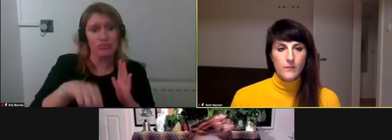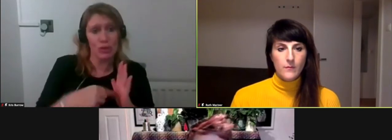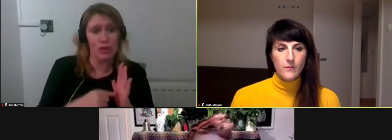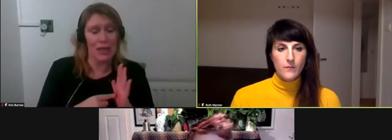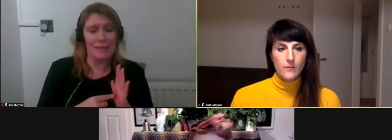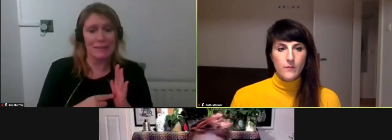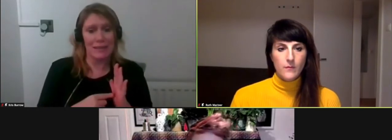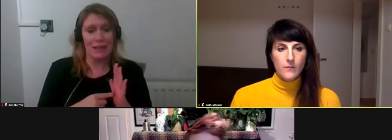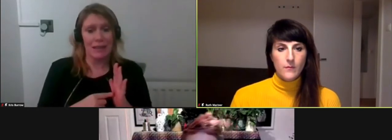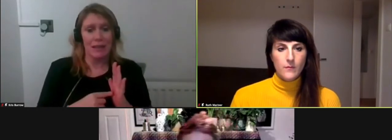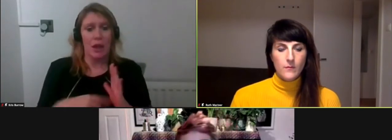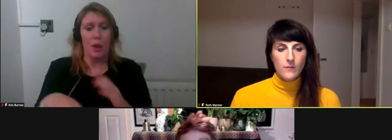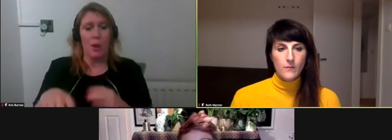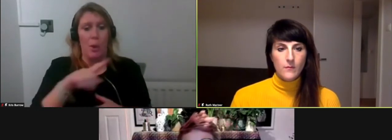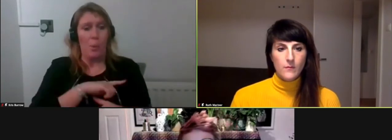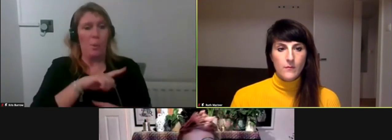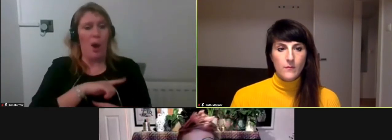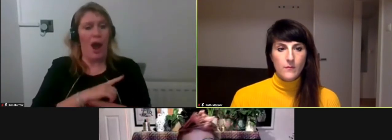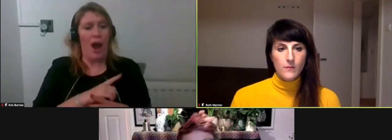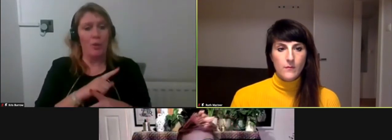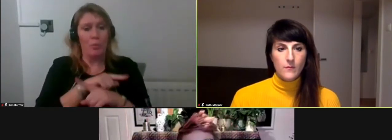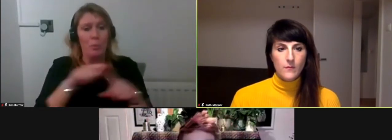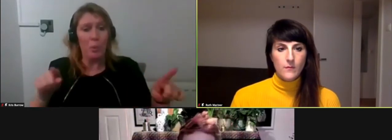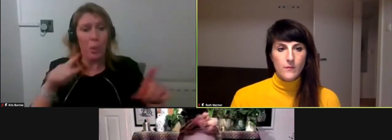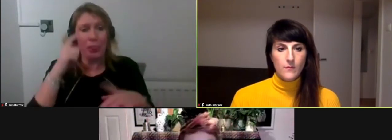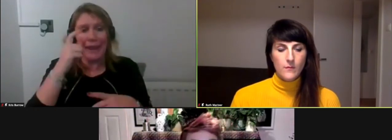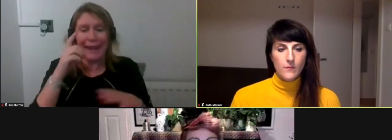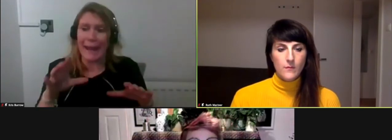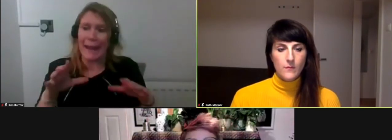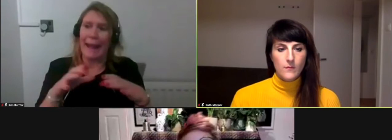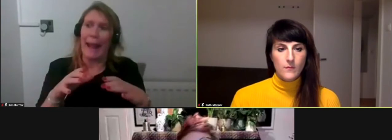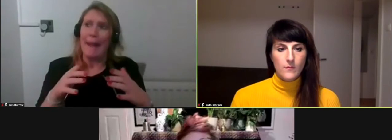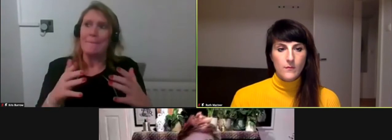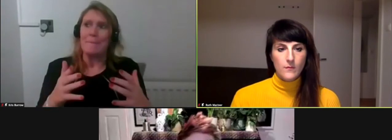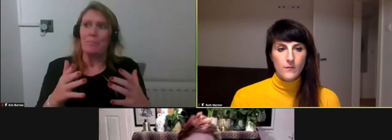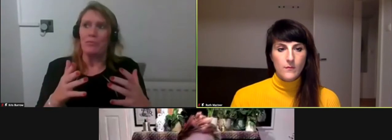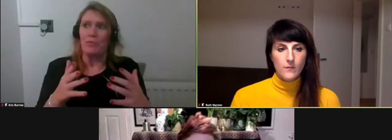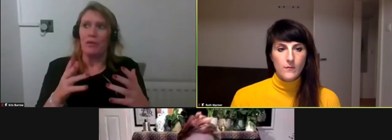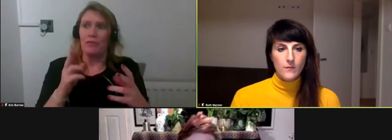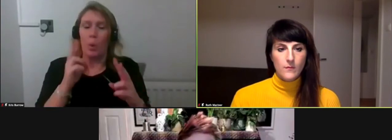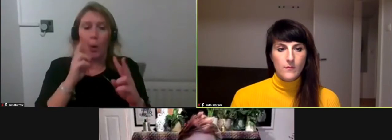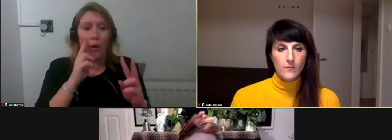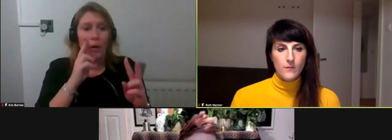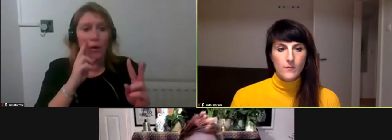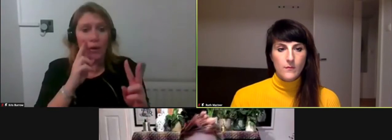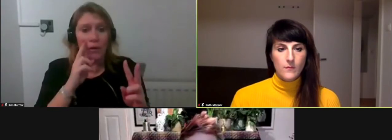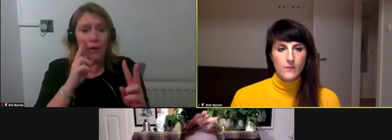are thinking of it for, obviously visually impaired audiences, I thought Foley art